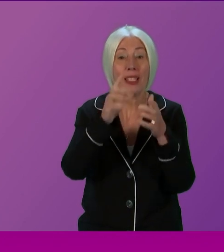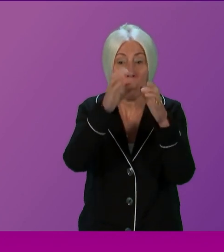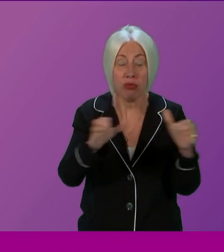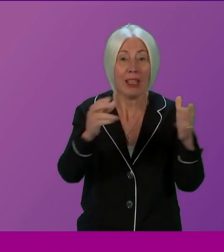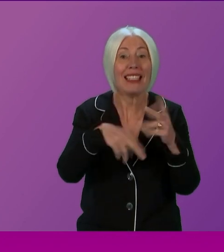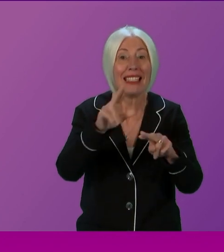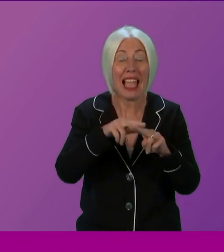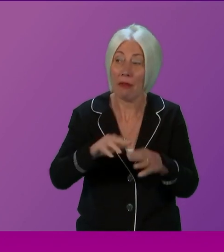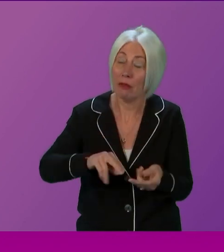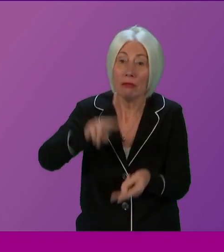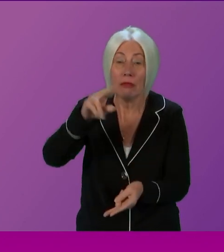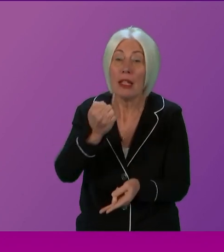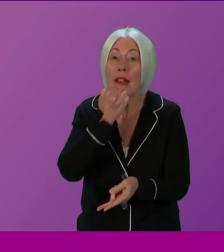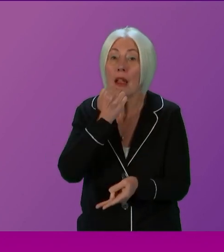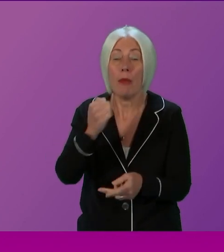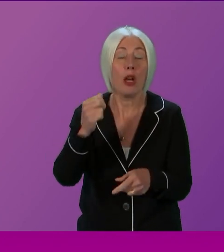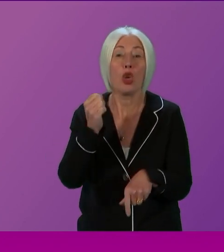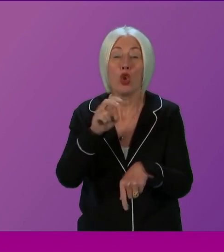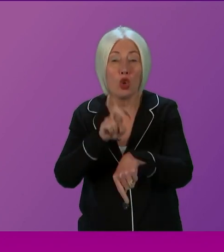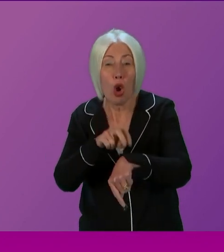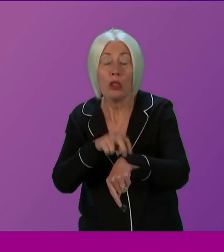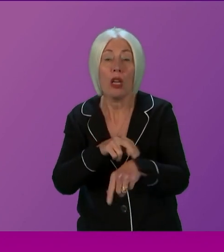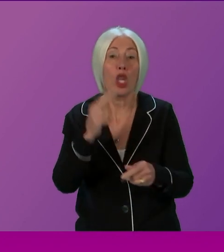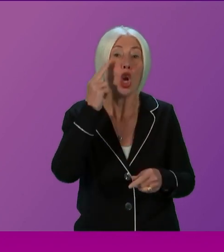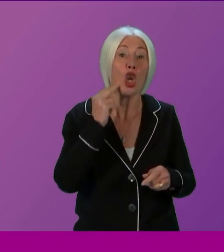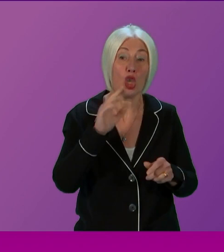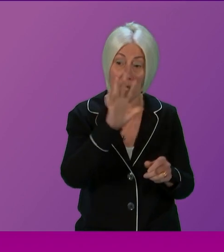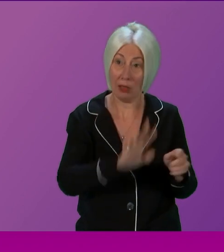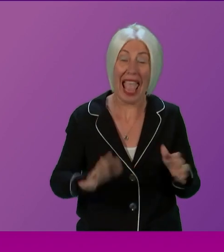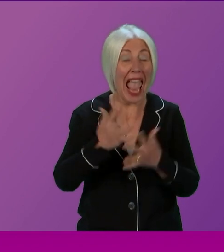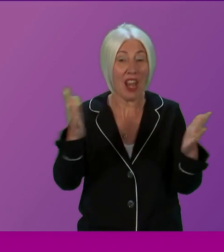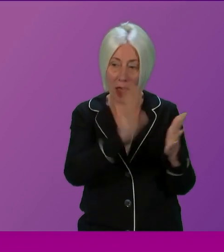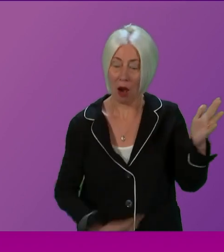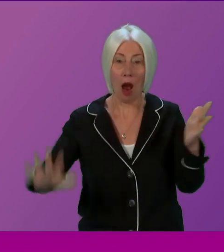doctors and nurses proportionately anywhere in the United Kingdom. We have seen a doubling of